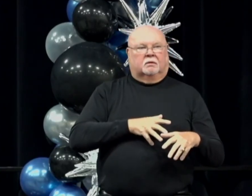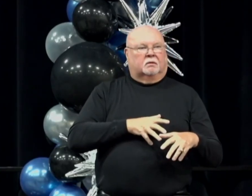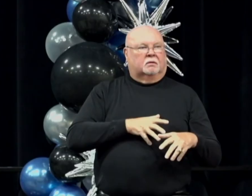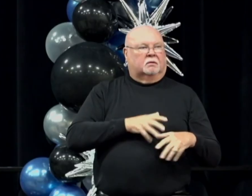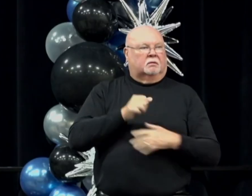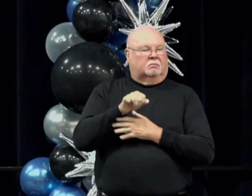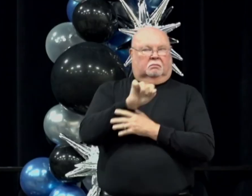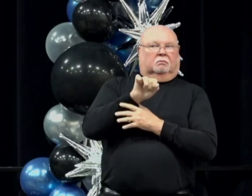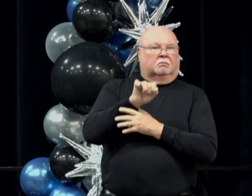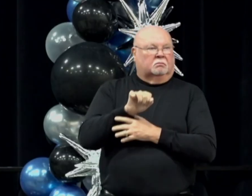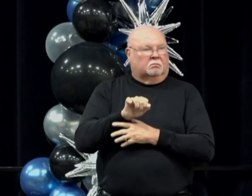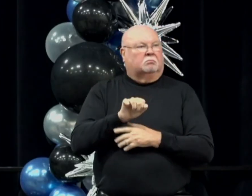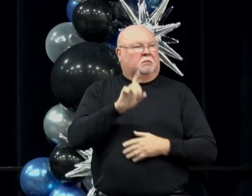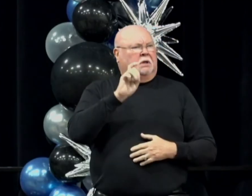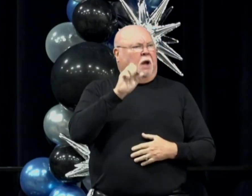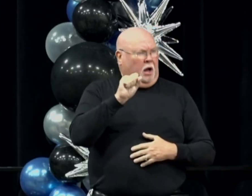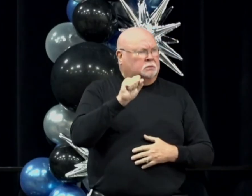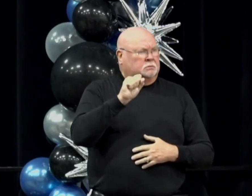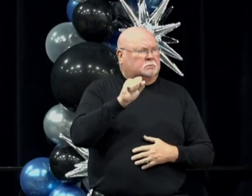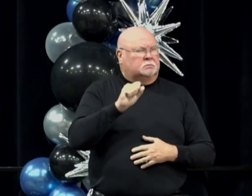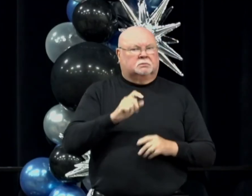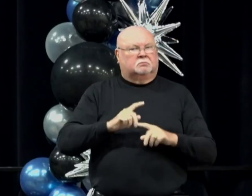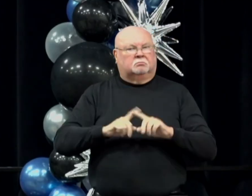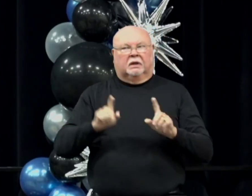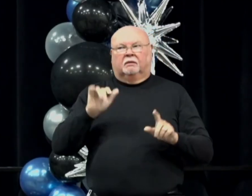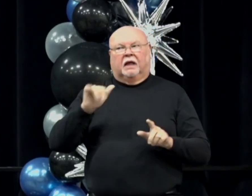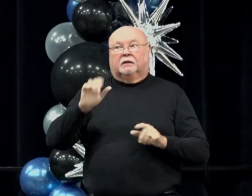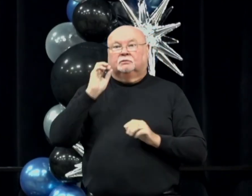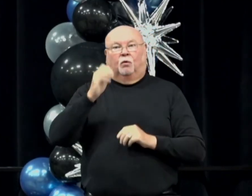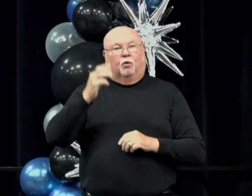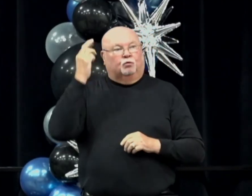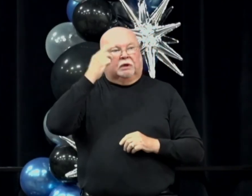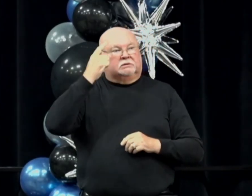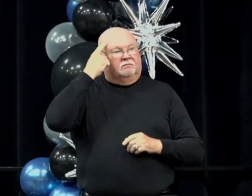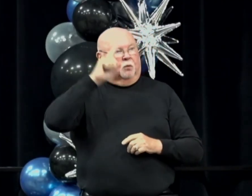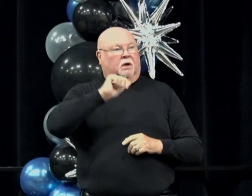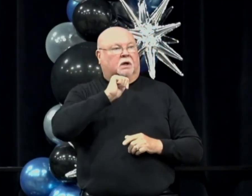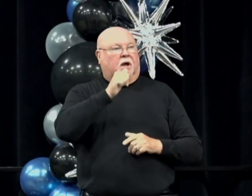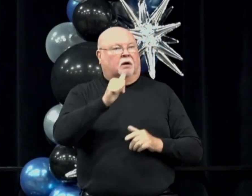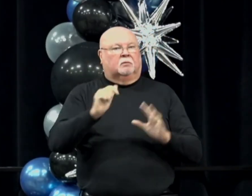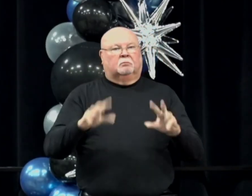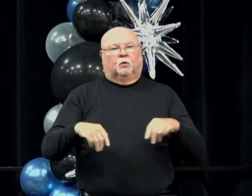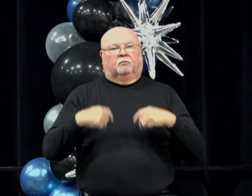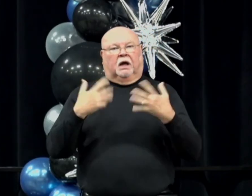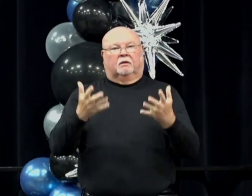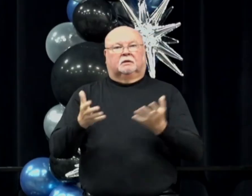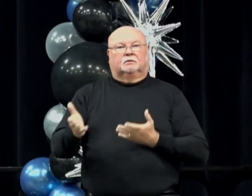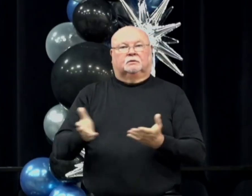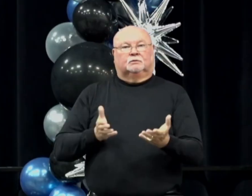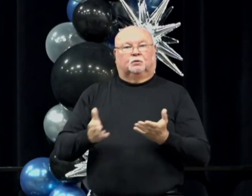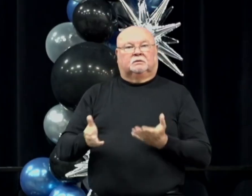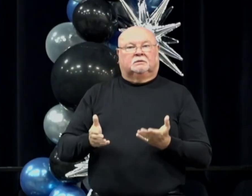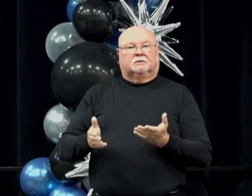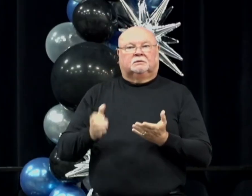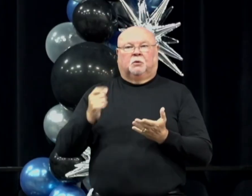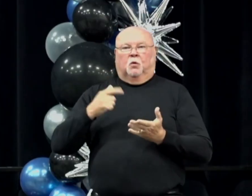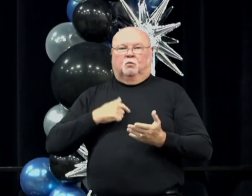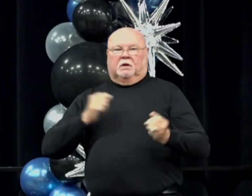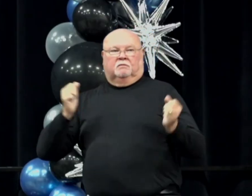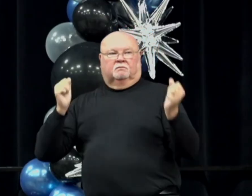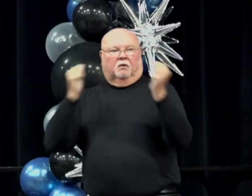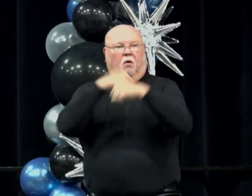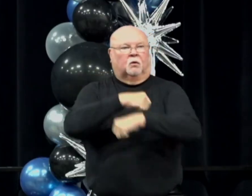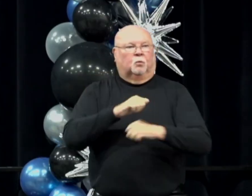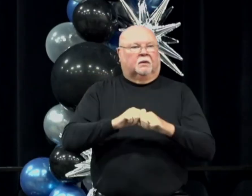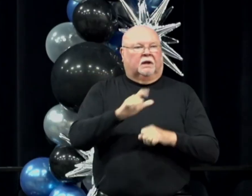makes people wary of him, but that is no reason for not providing services. So, we fought at